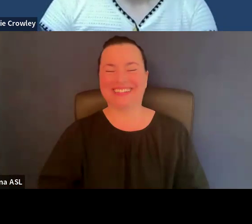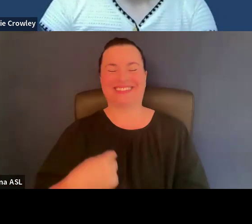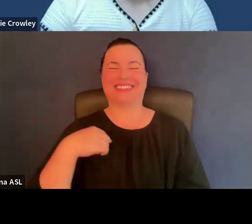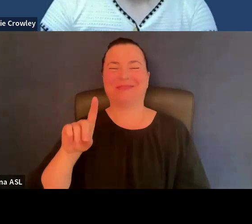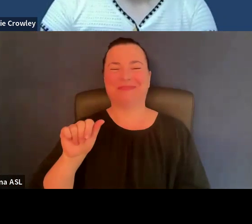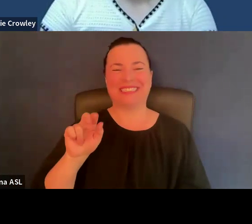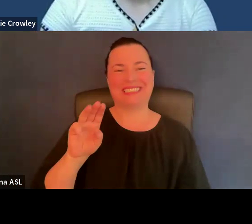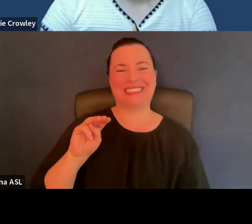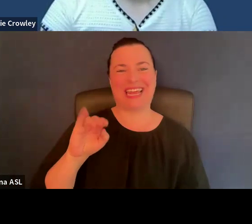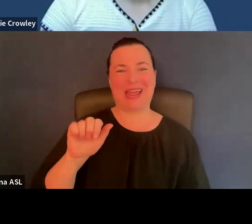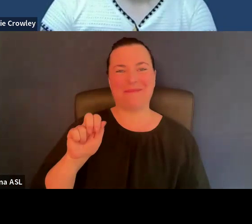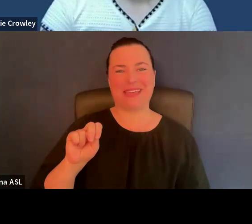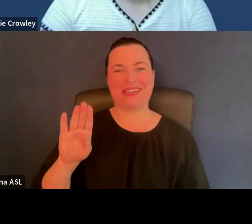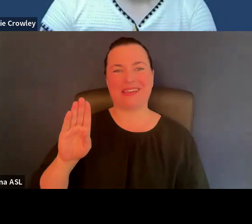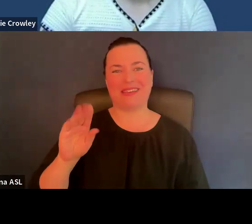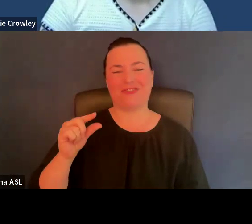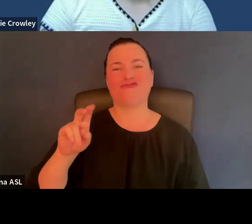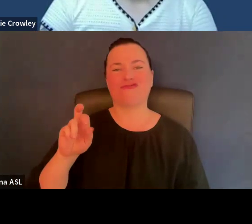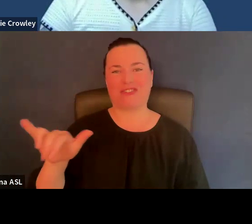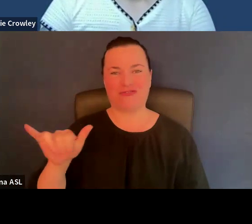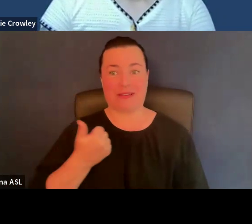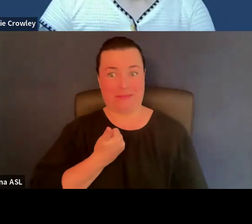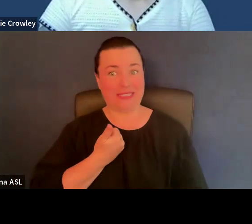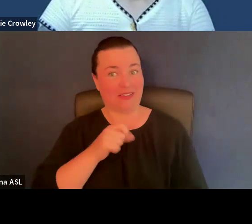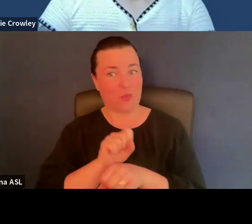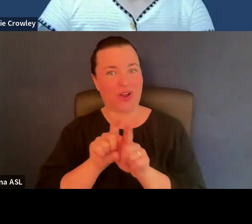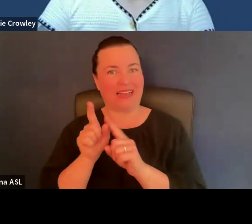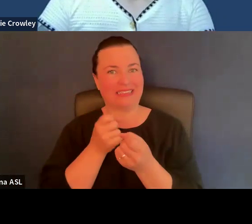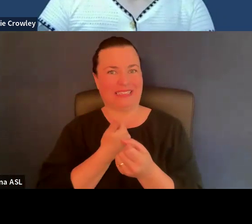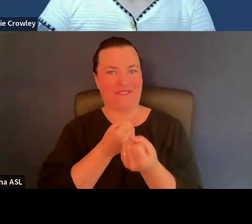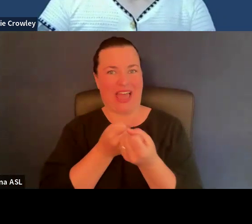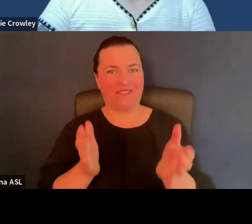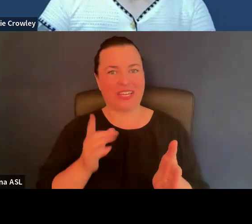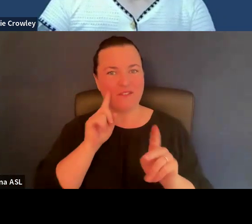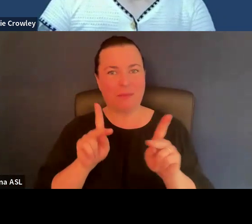I am a self-advocate for people with disabilities. I am a black male.